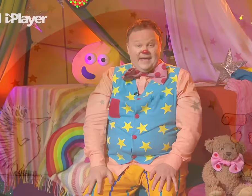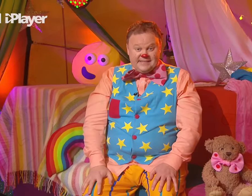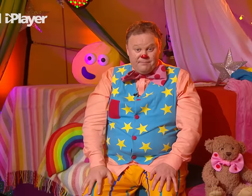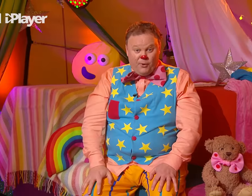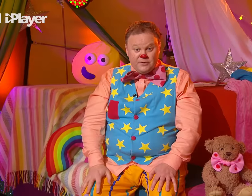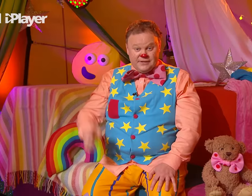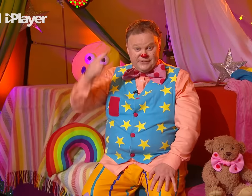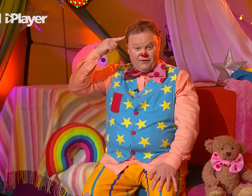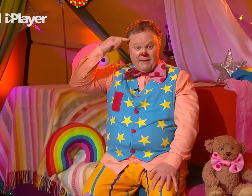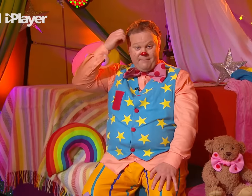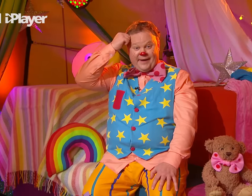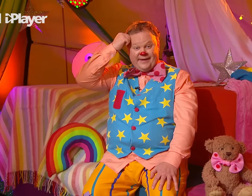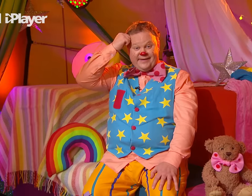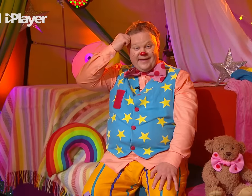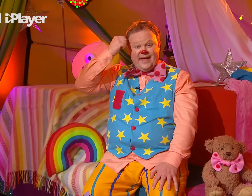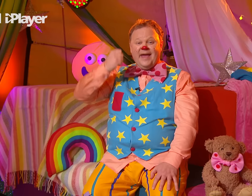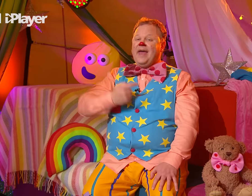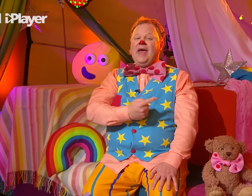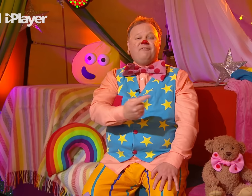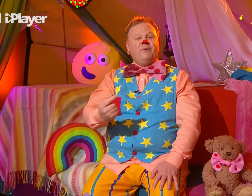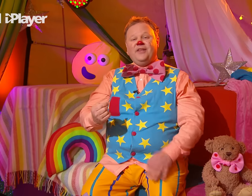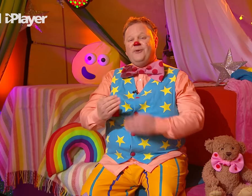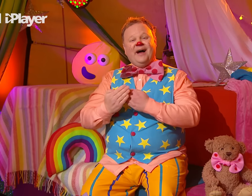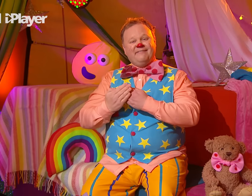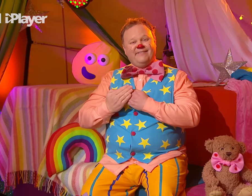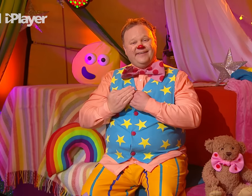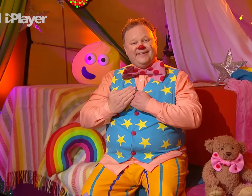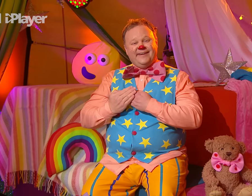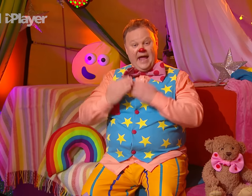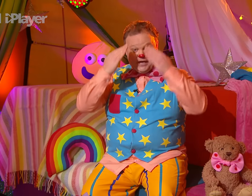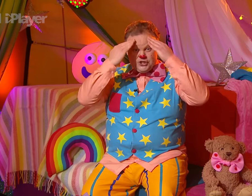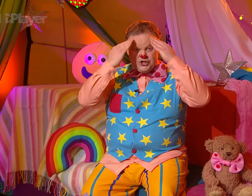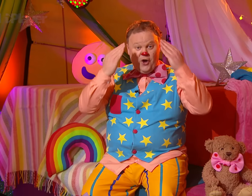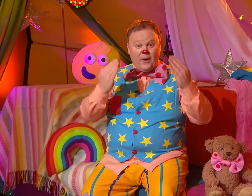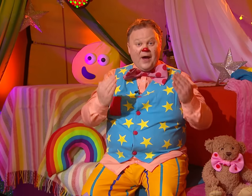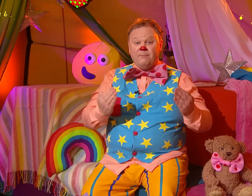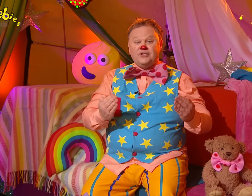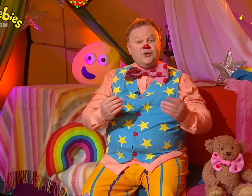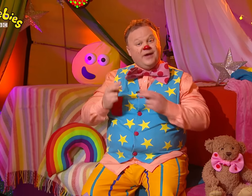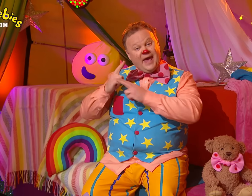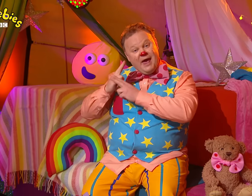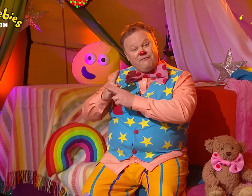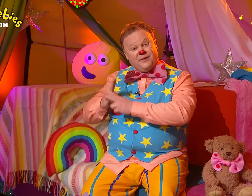it's important to remember everyone you love and show how much you care for them